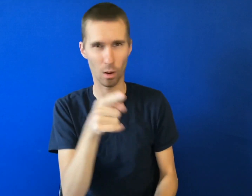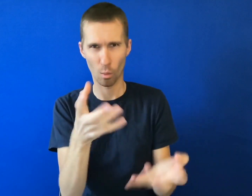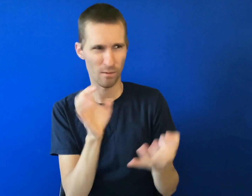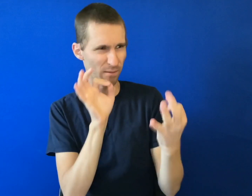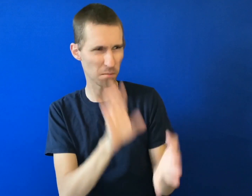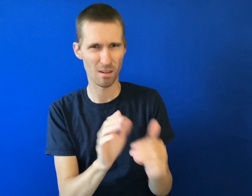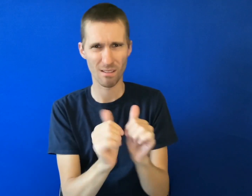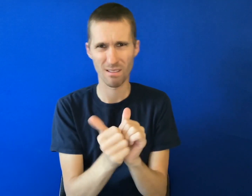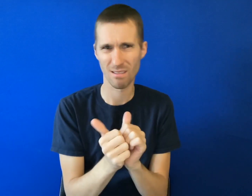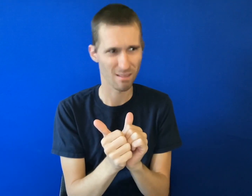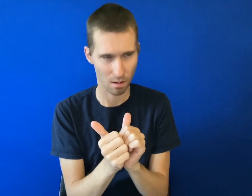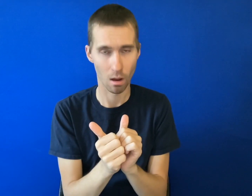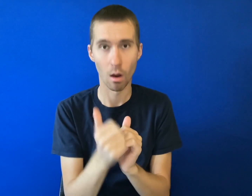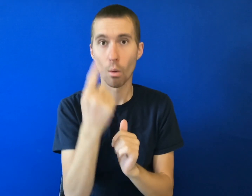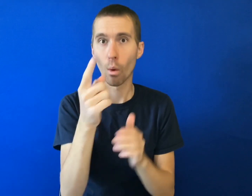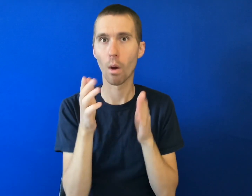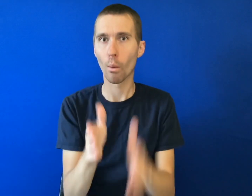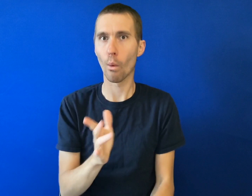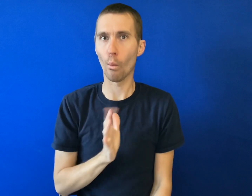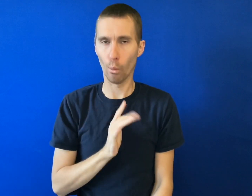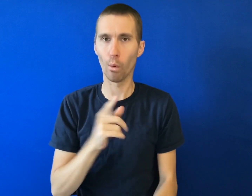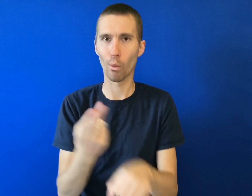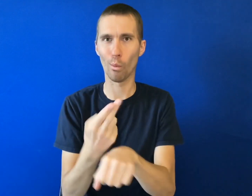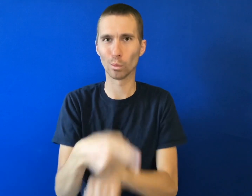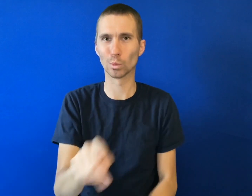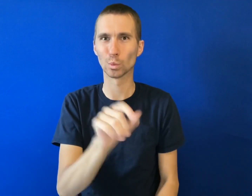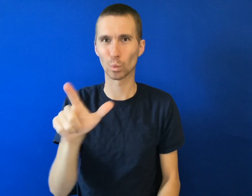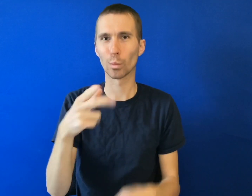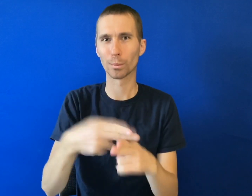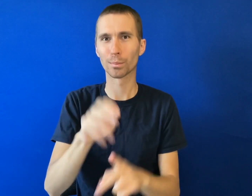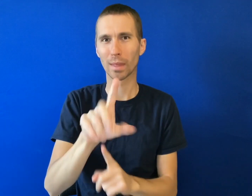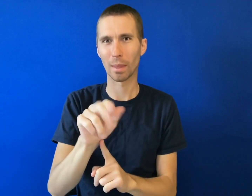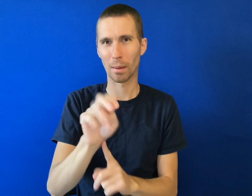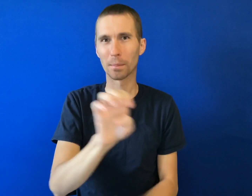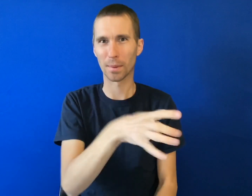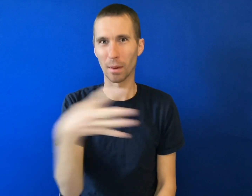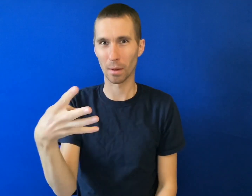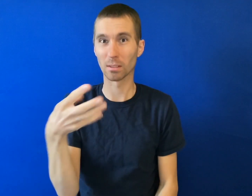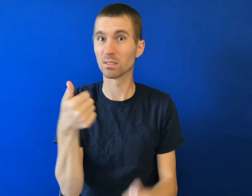One way to provide such feedback is to use this neat tool called ELAN.